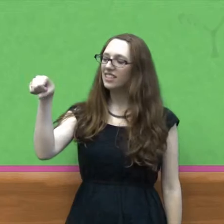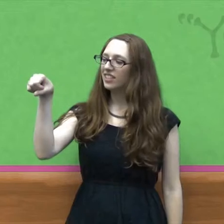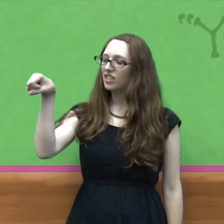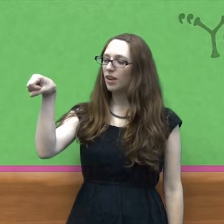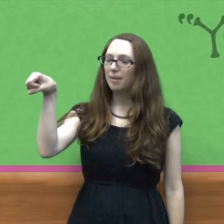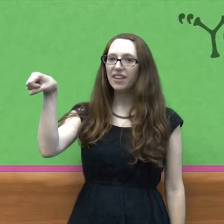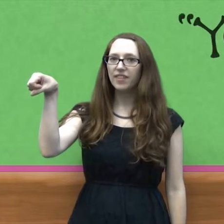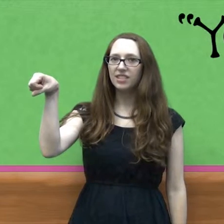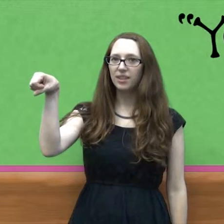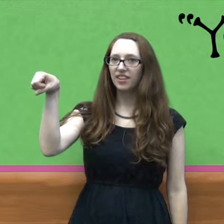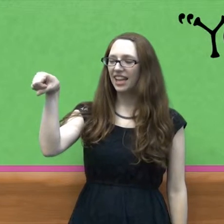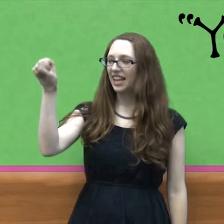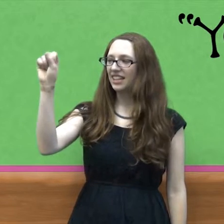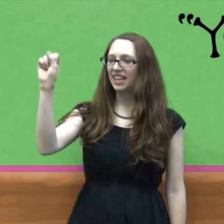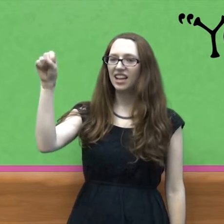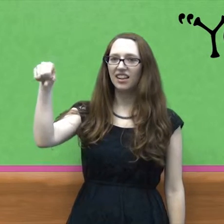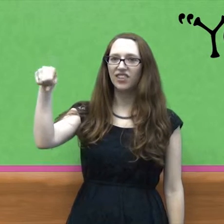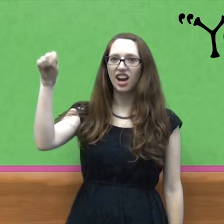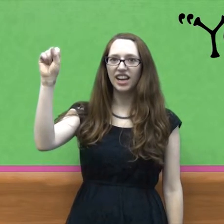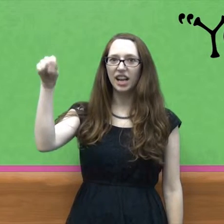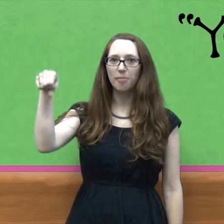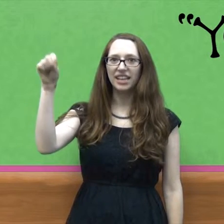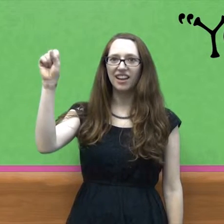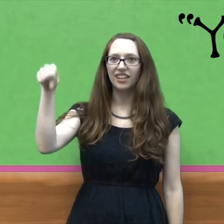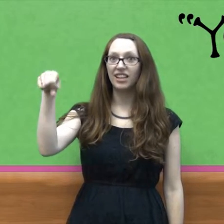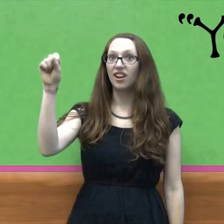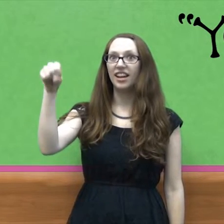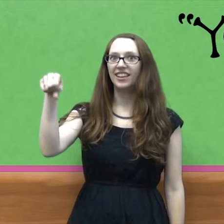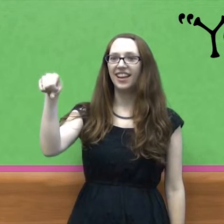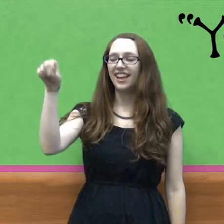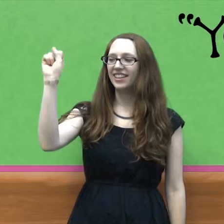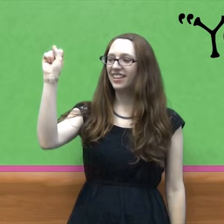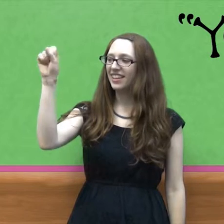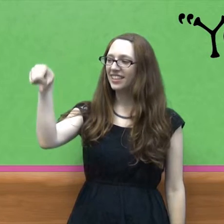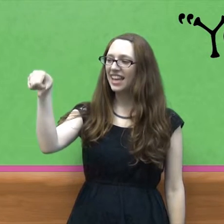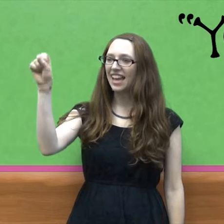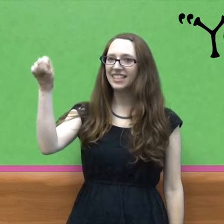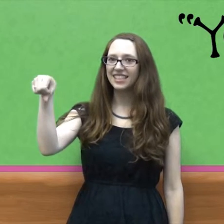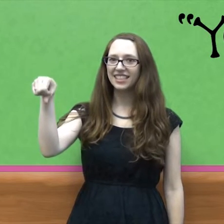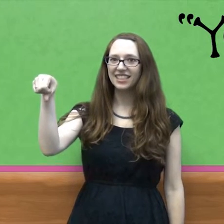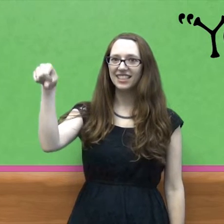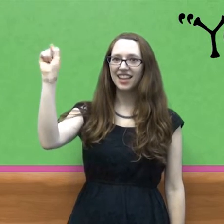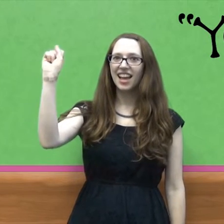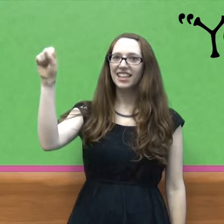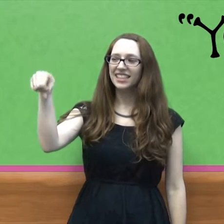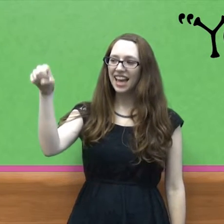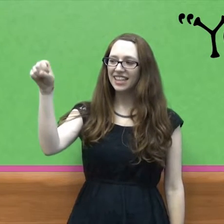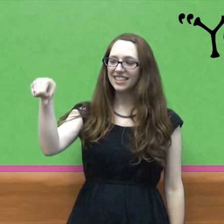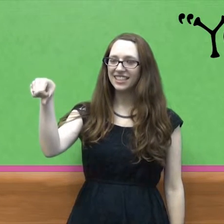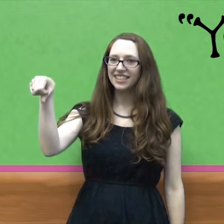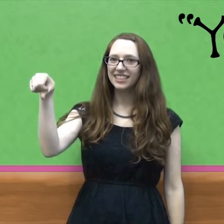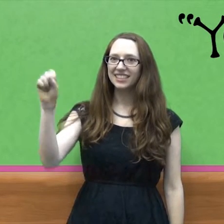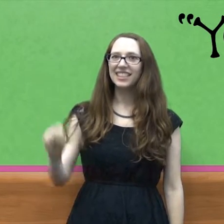You are just going to make a fist with your hand and kind of nod it up and down like you are nodding your head. Yes.